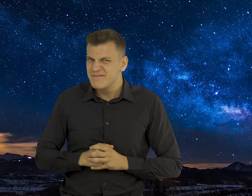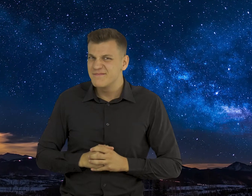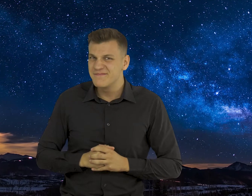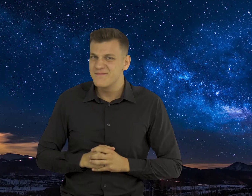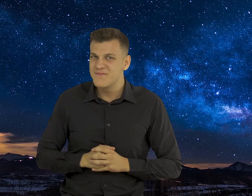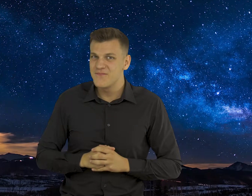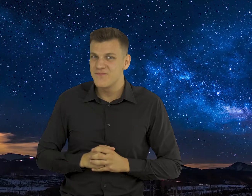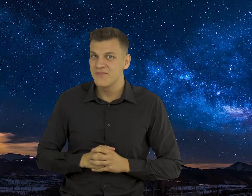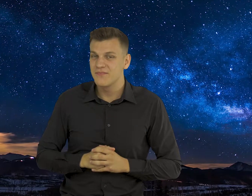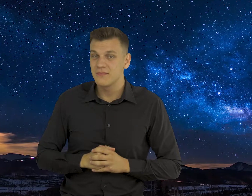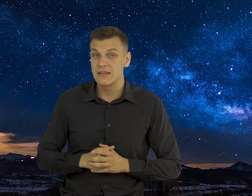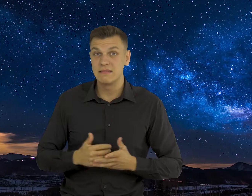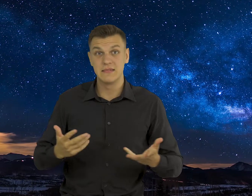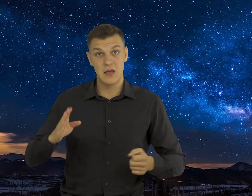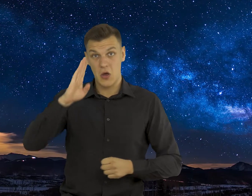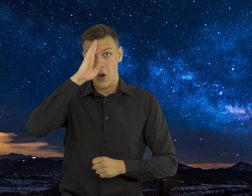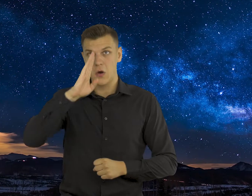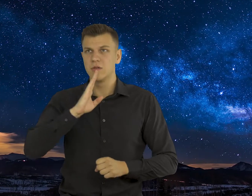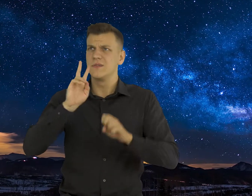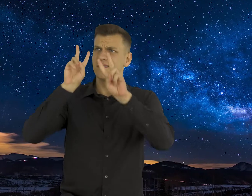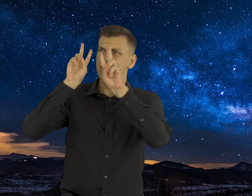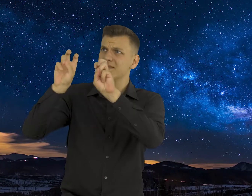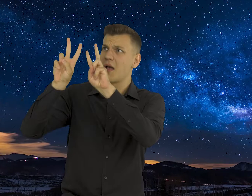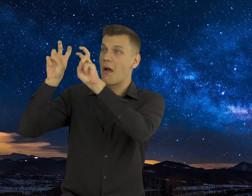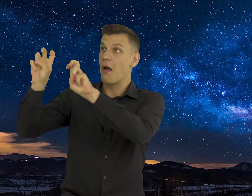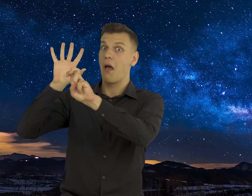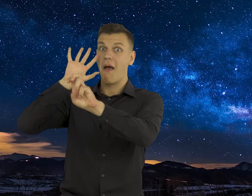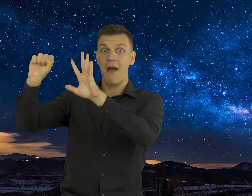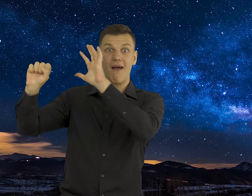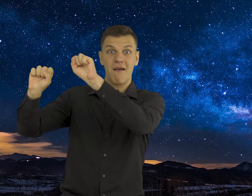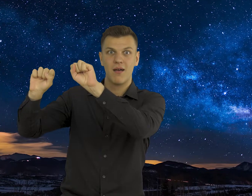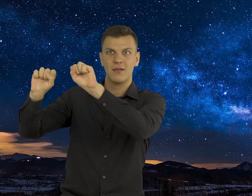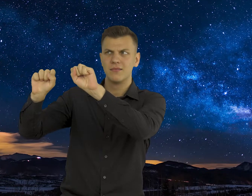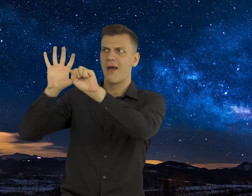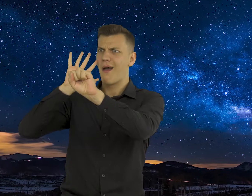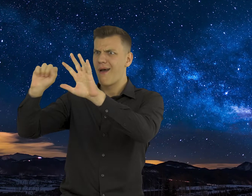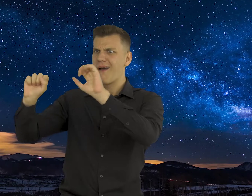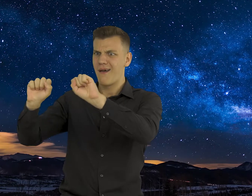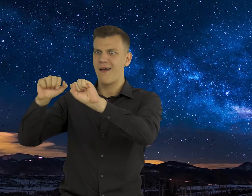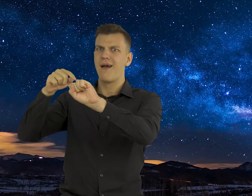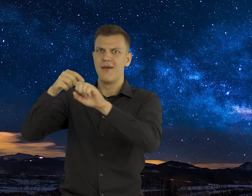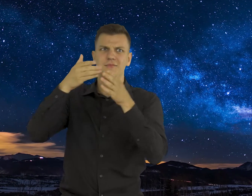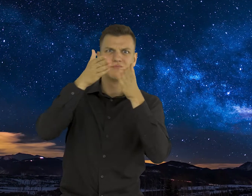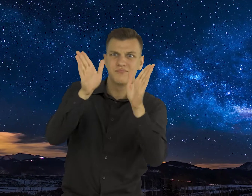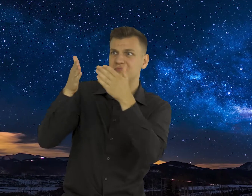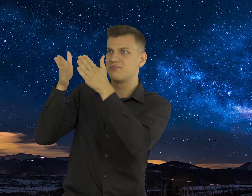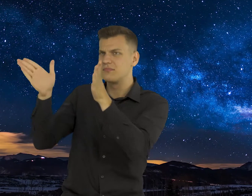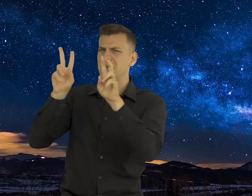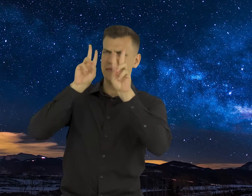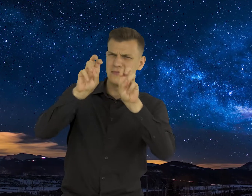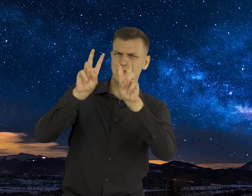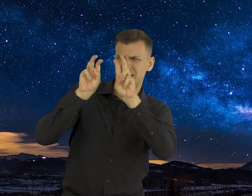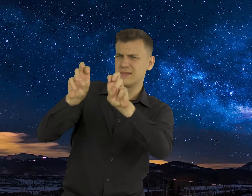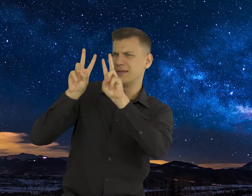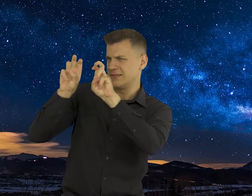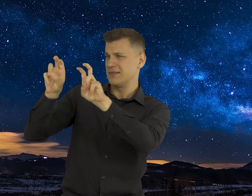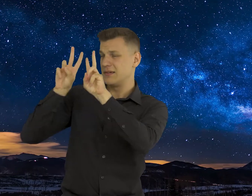We know more and more about the cosmos, we understand it more and more,